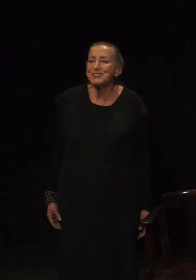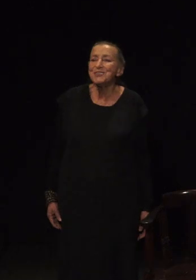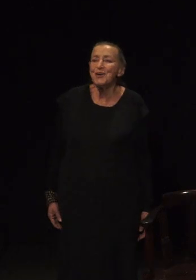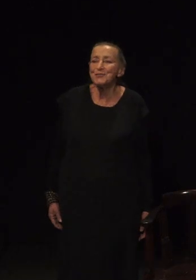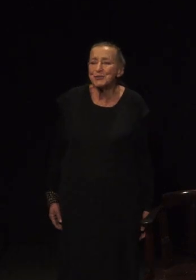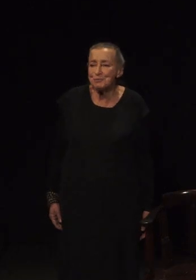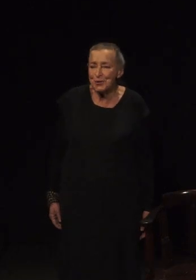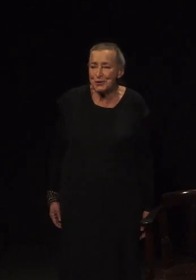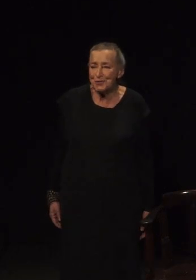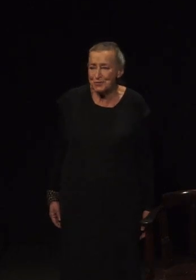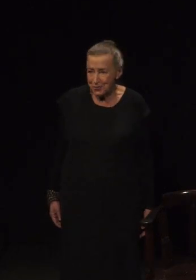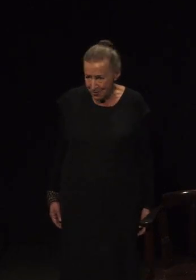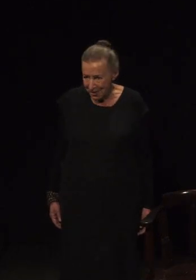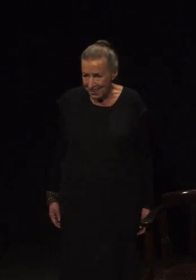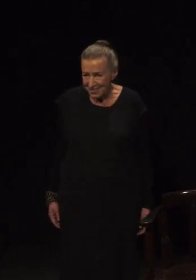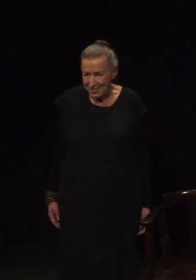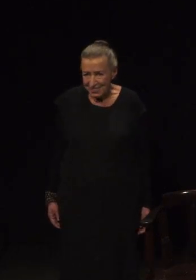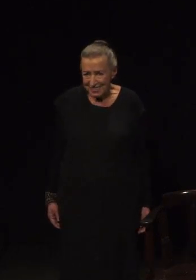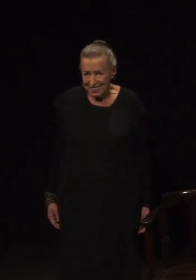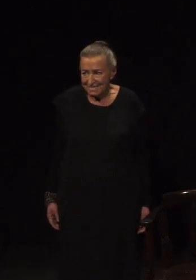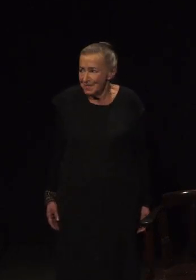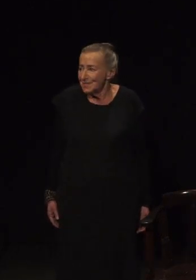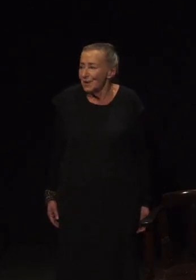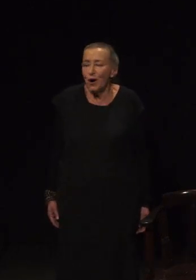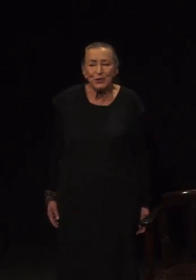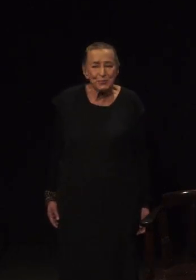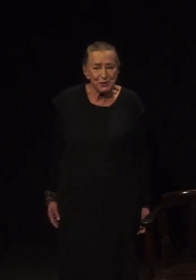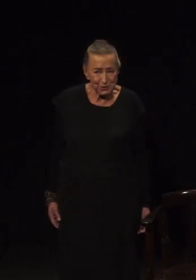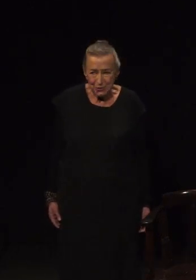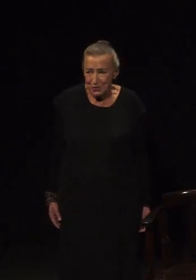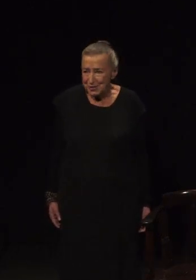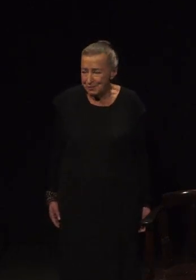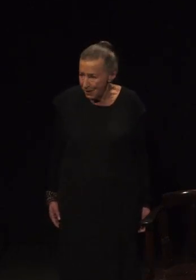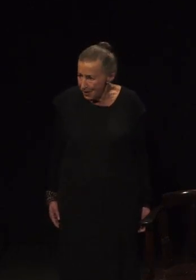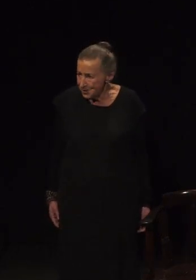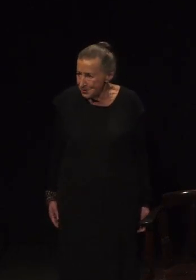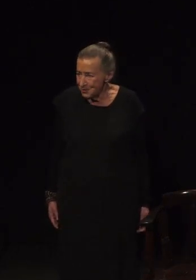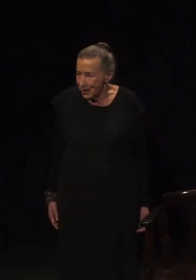He looks down, preparing something new.